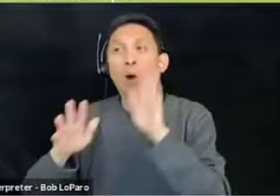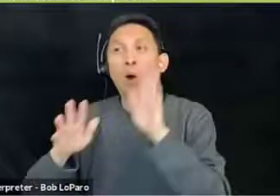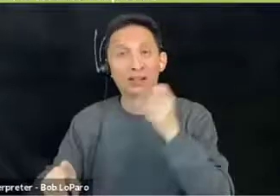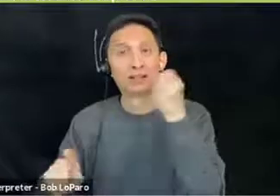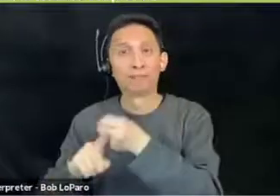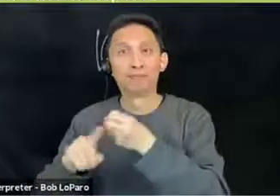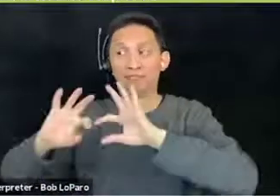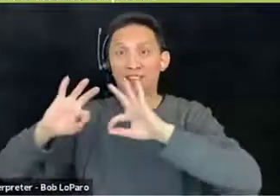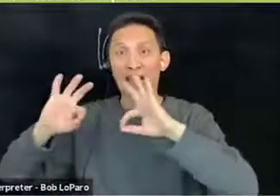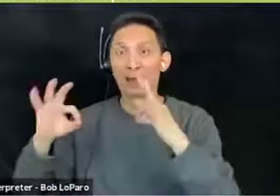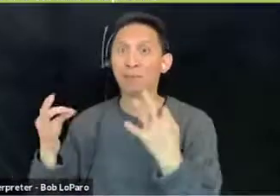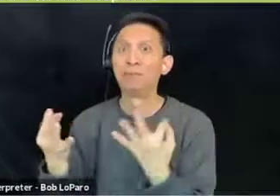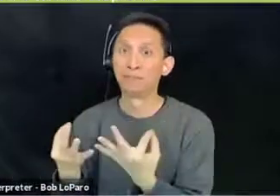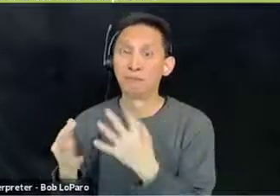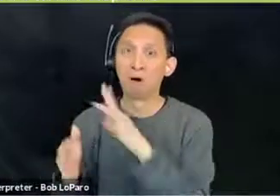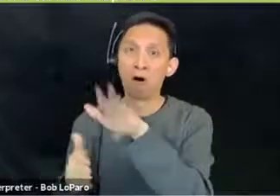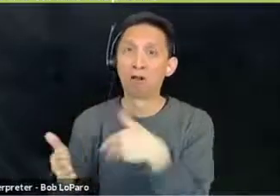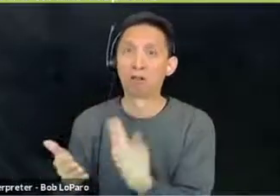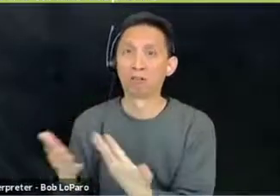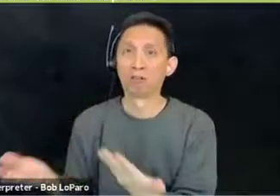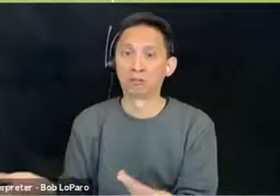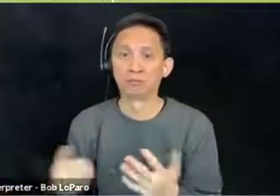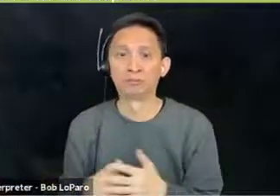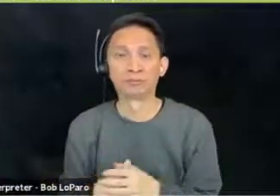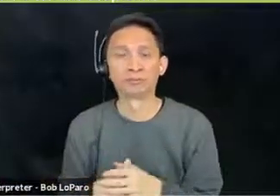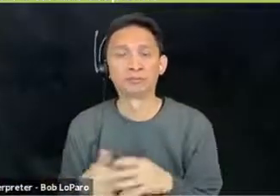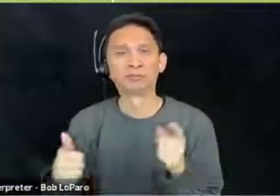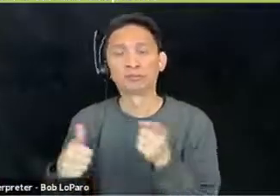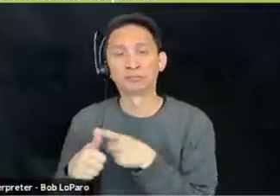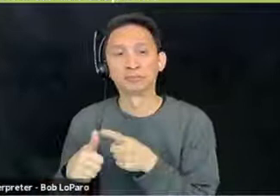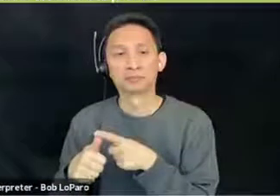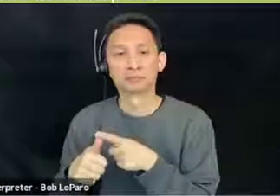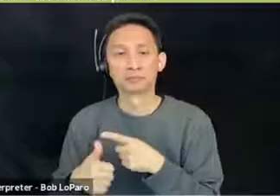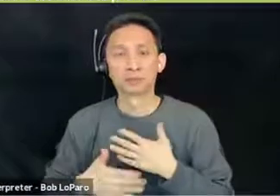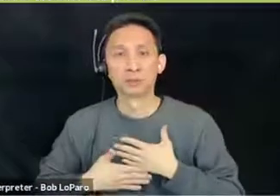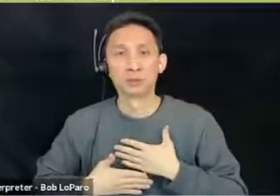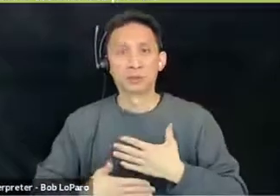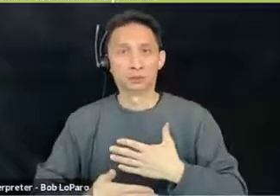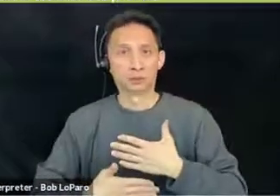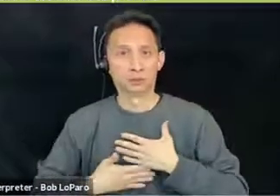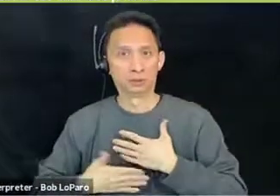so, you know, the first one is respiratory support.